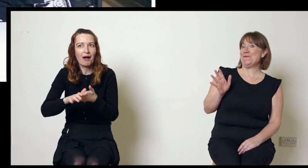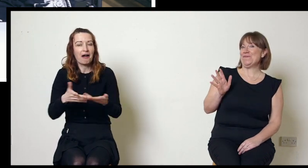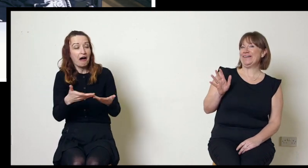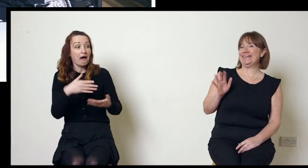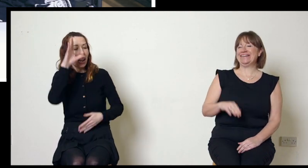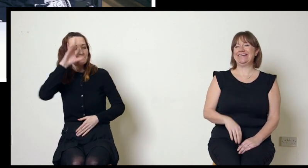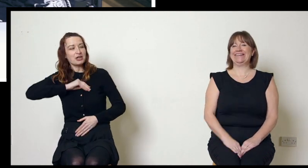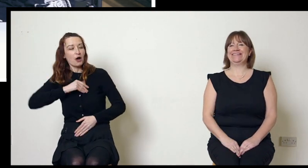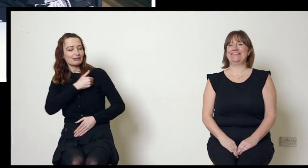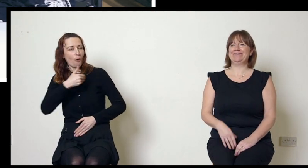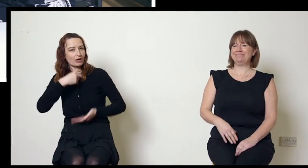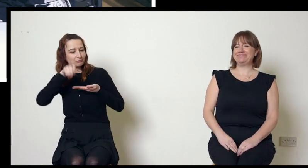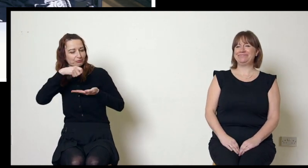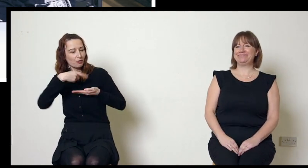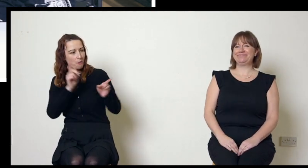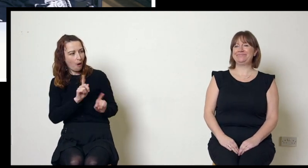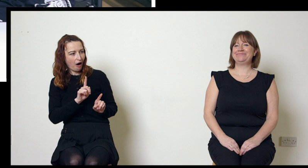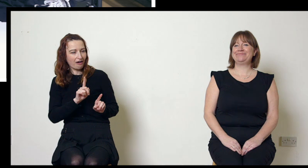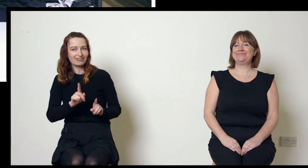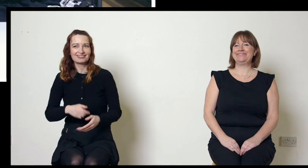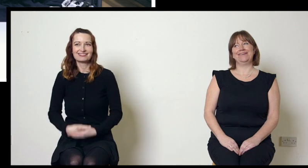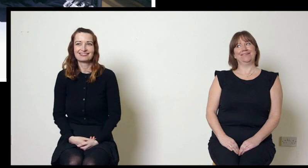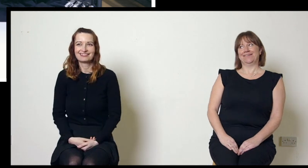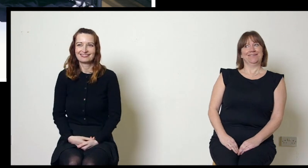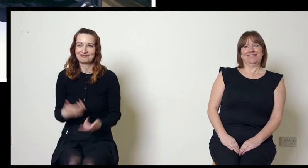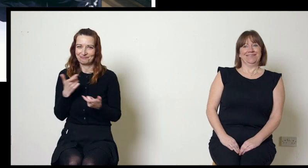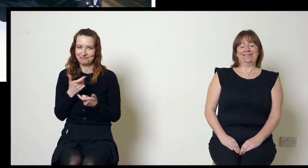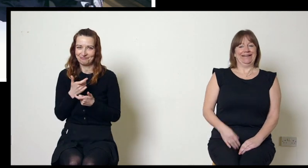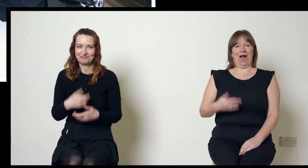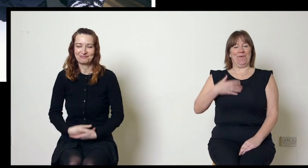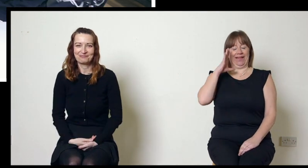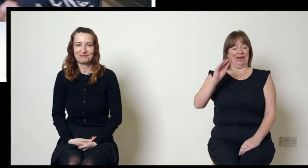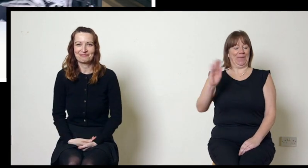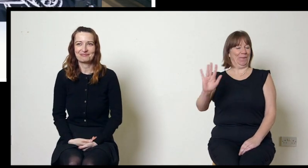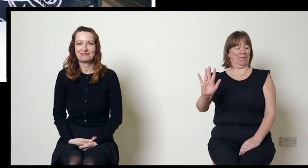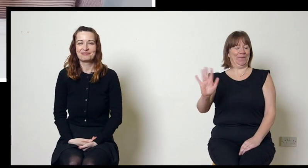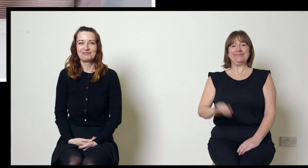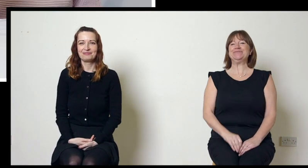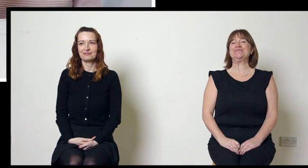Tell me about what you had for breakfast this morning. Let’s not go there!